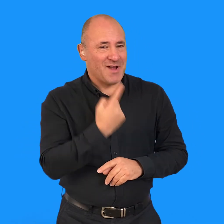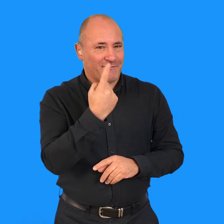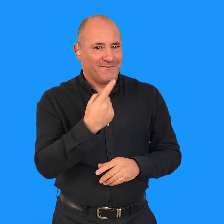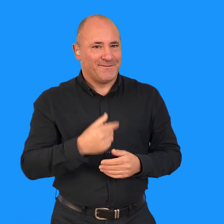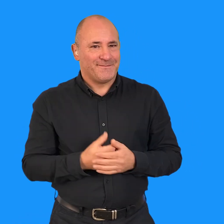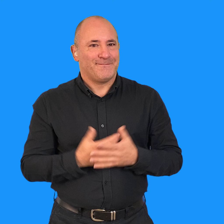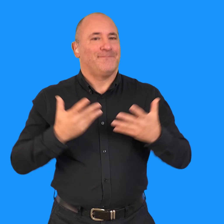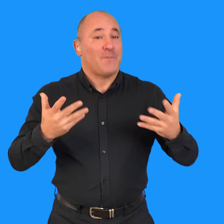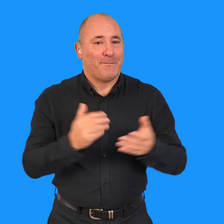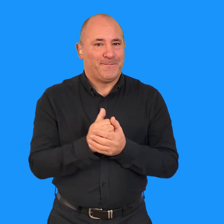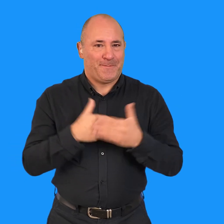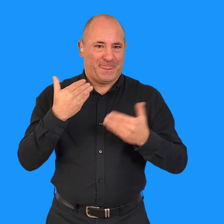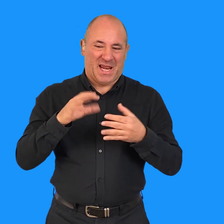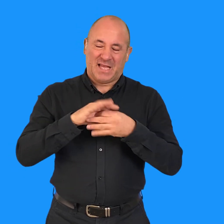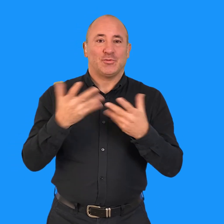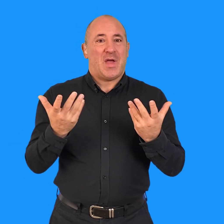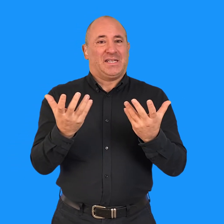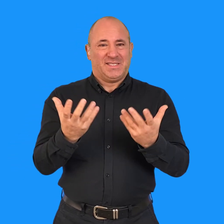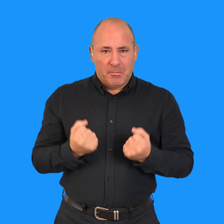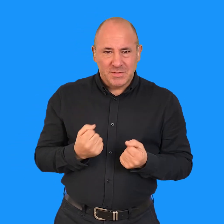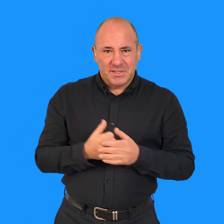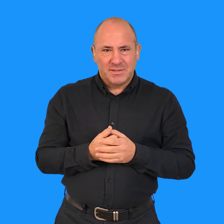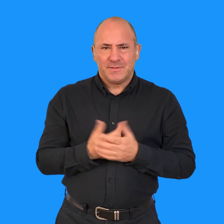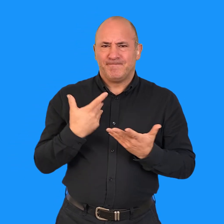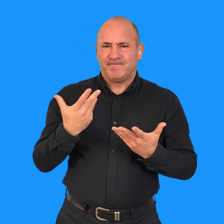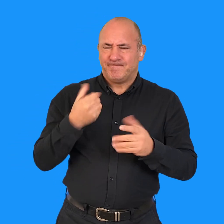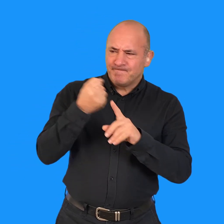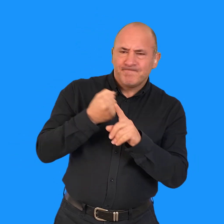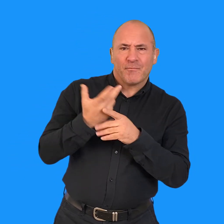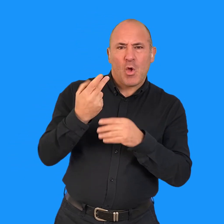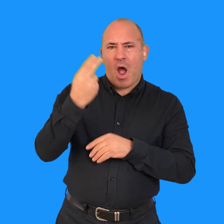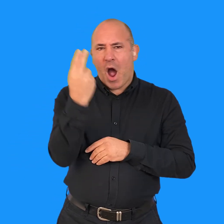So, a lot of where we are, in terms of acceptance,